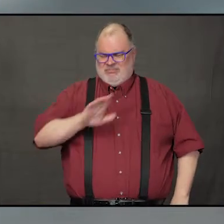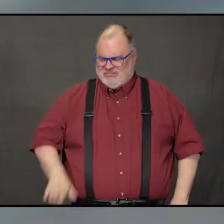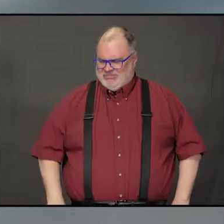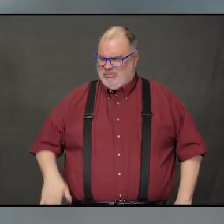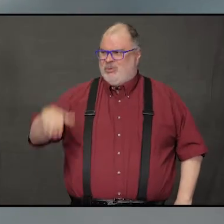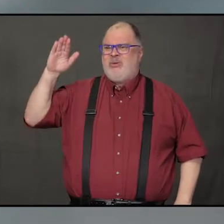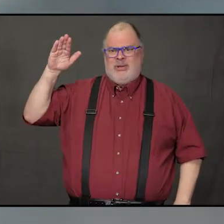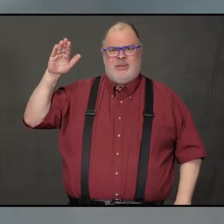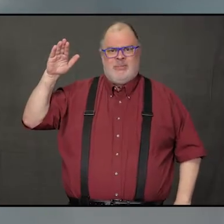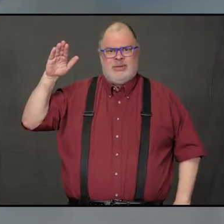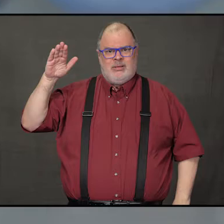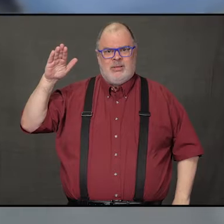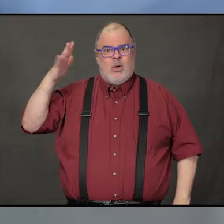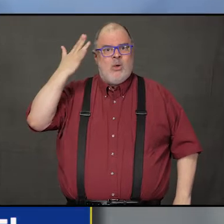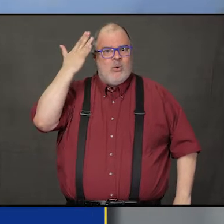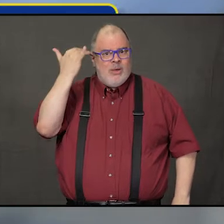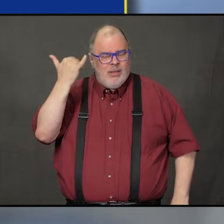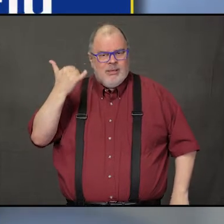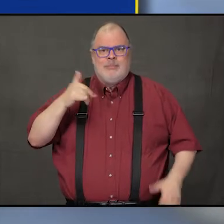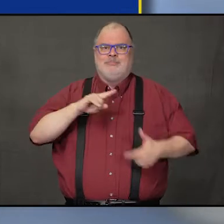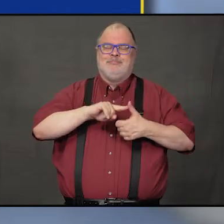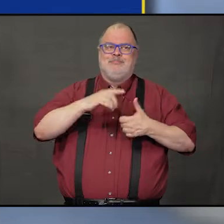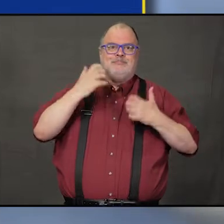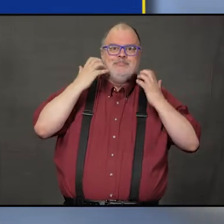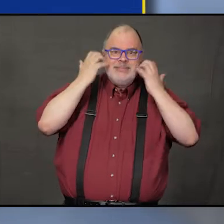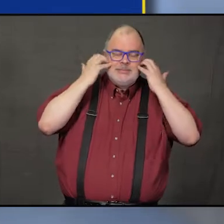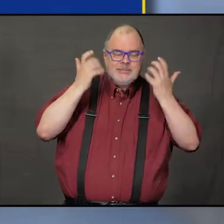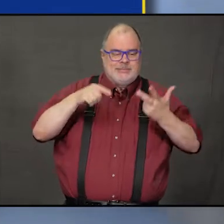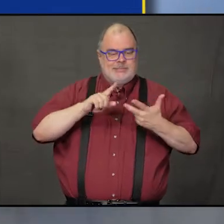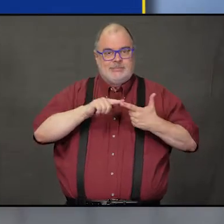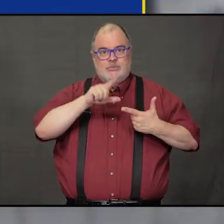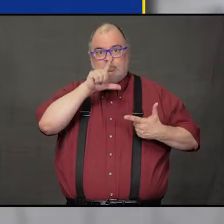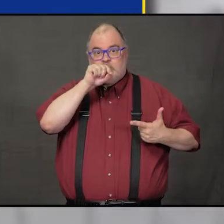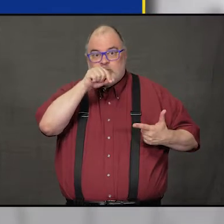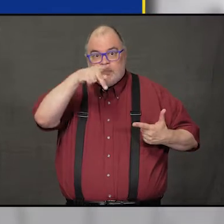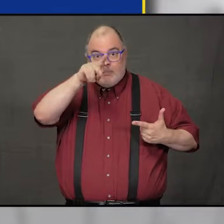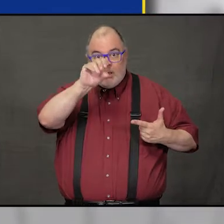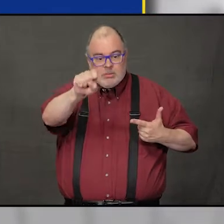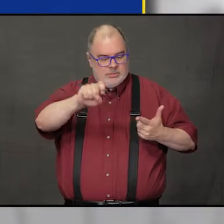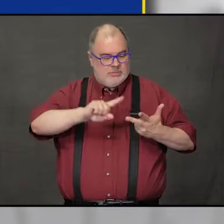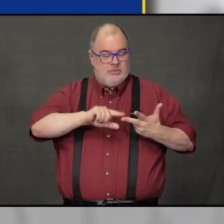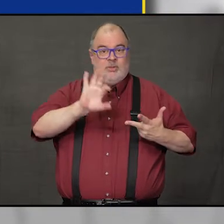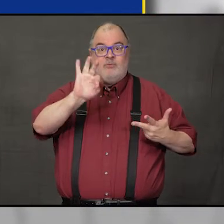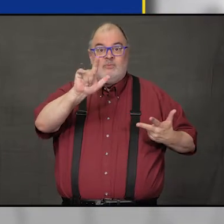help us avoid many serious diseases like measles, chicken pox, and the flu.